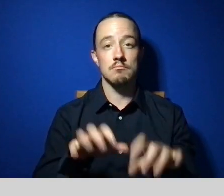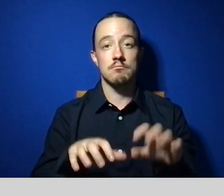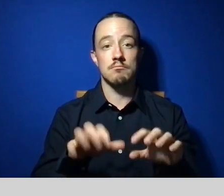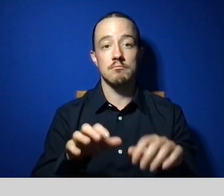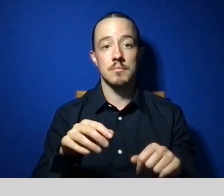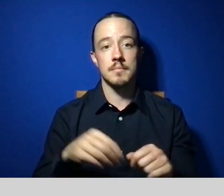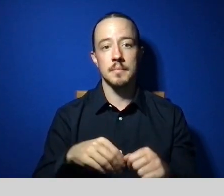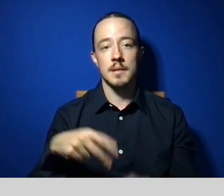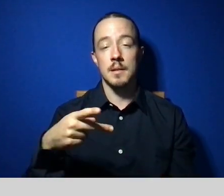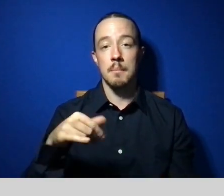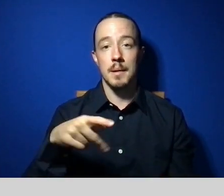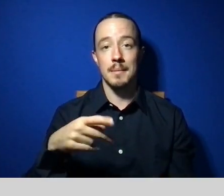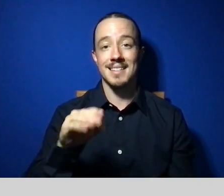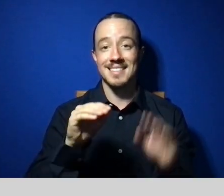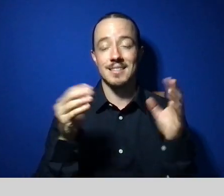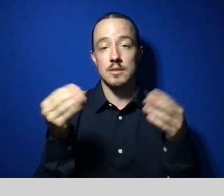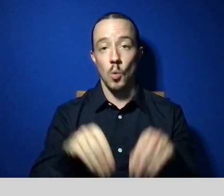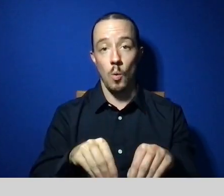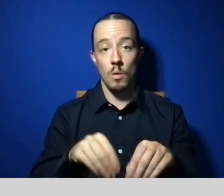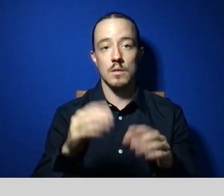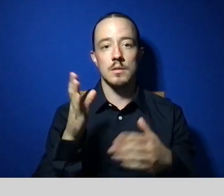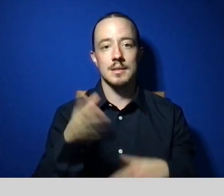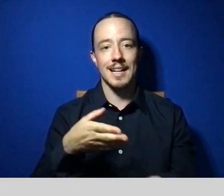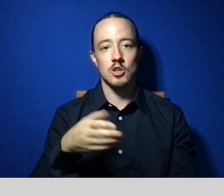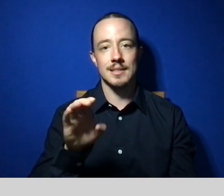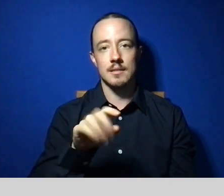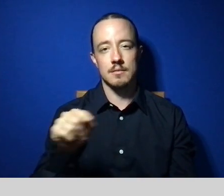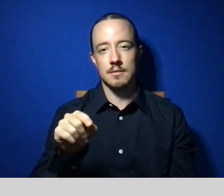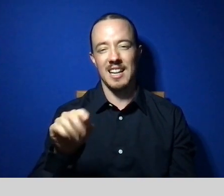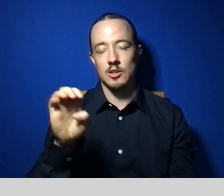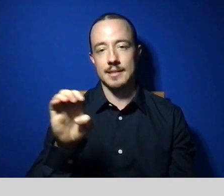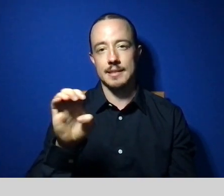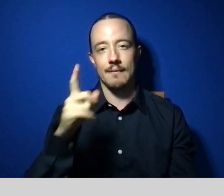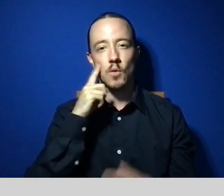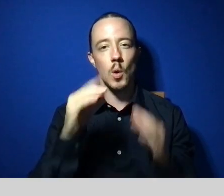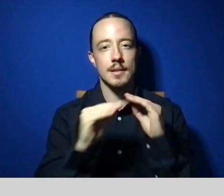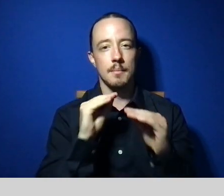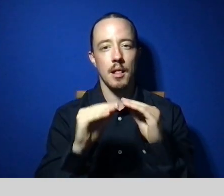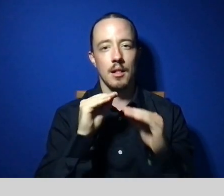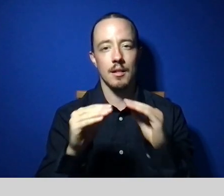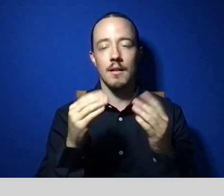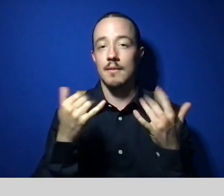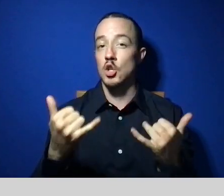editable of my current directory and it's test dependencies. So running this installs pytest.